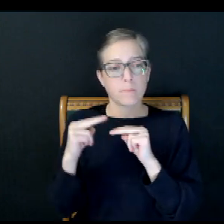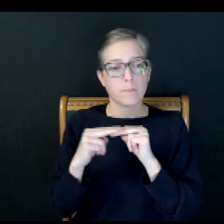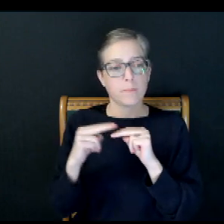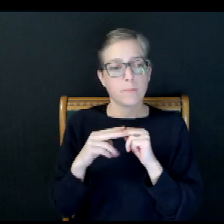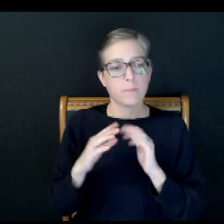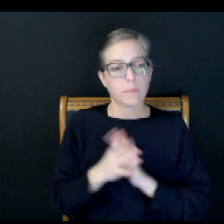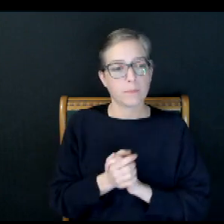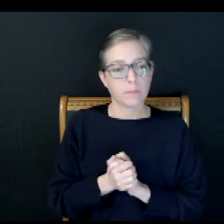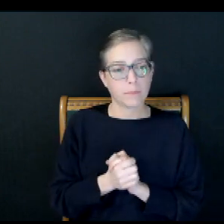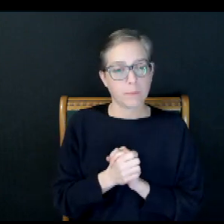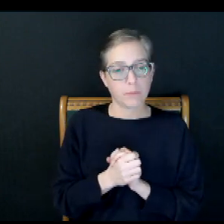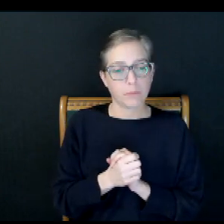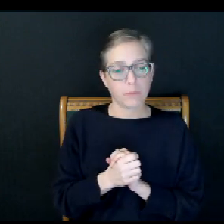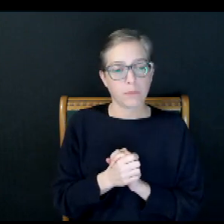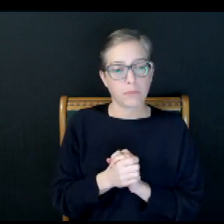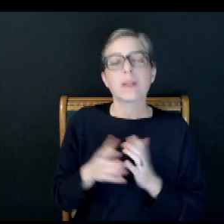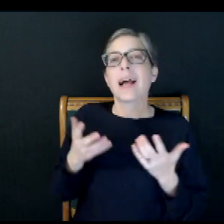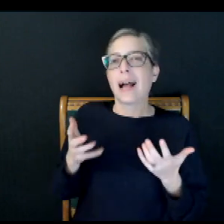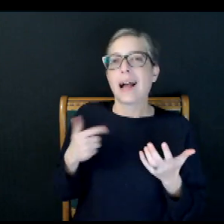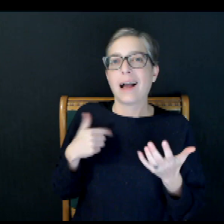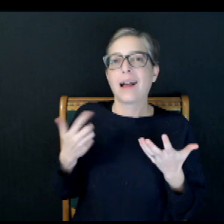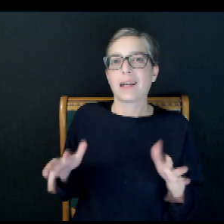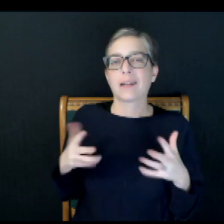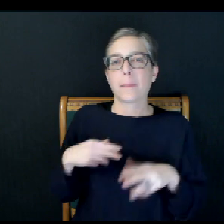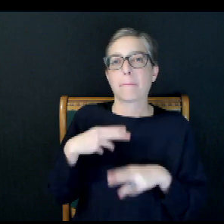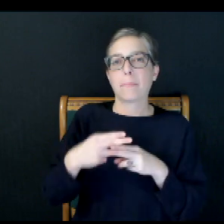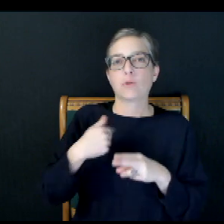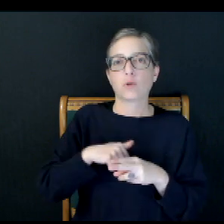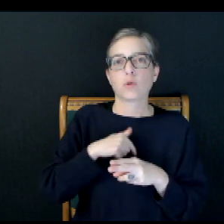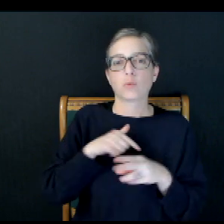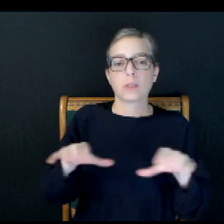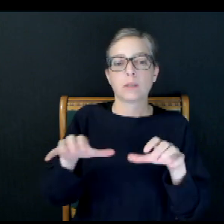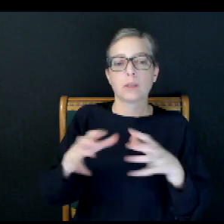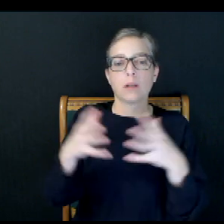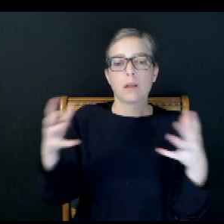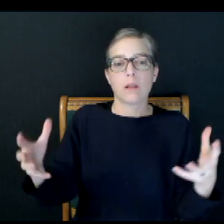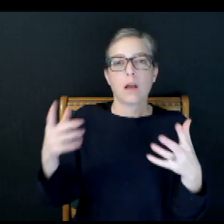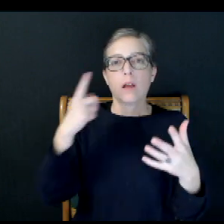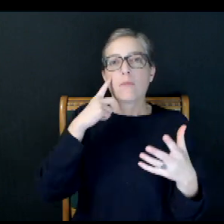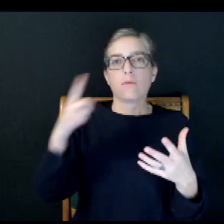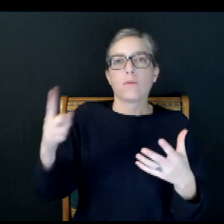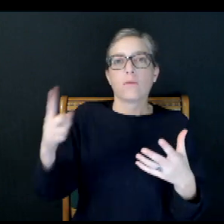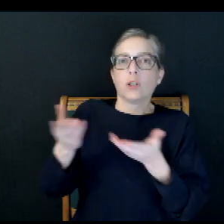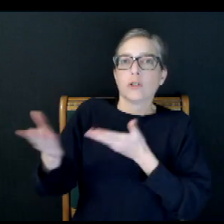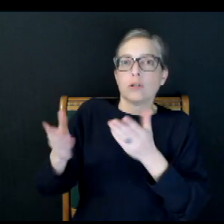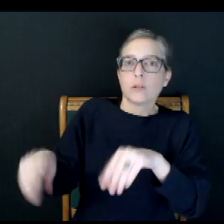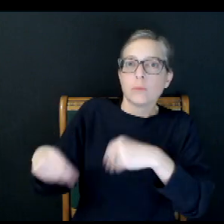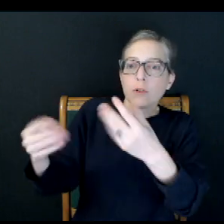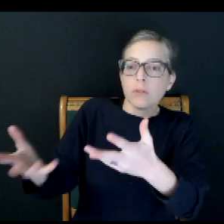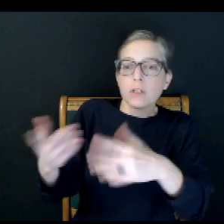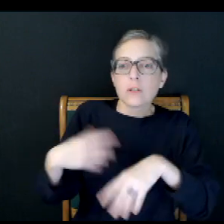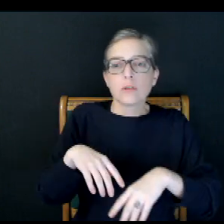we did a lot of work pulling service authorization rates and utilization rates by race, ethnicity group.